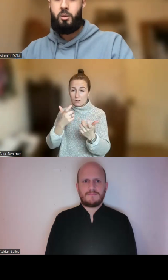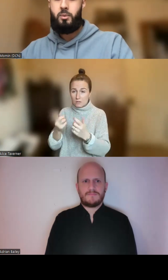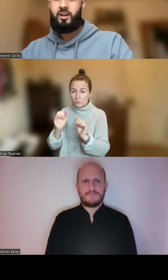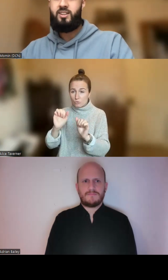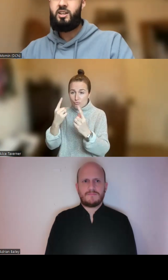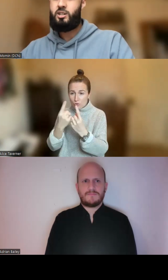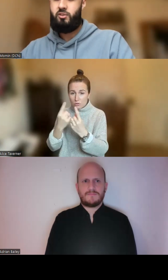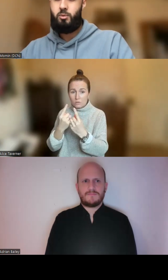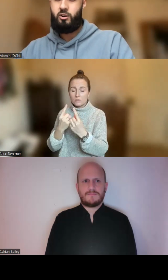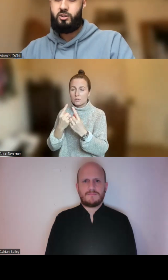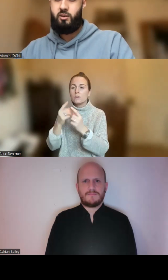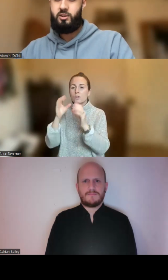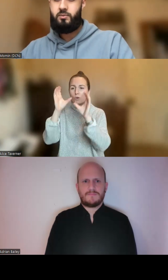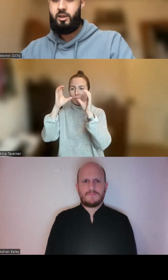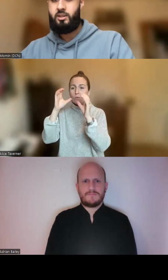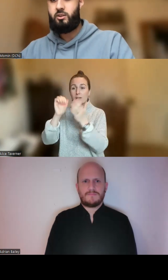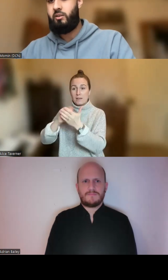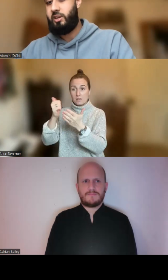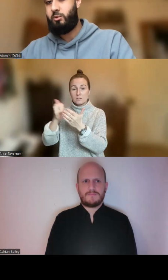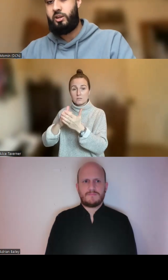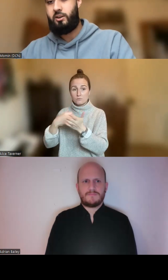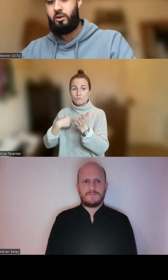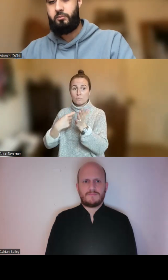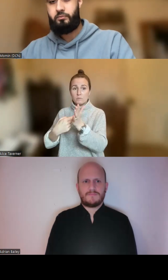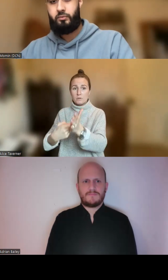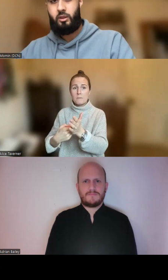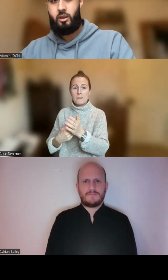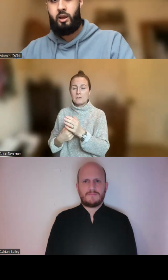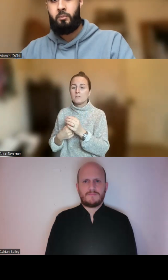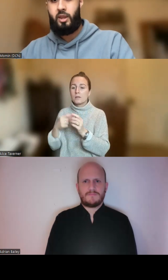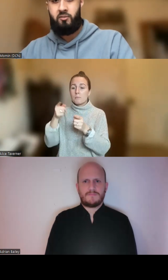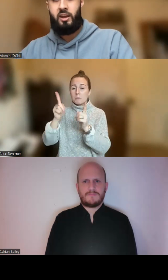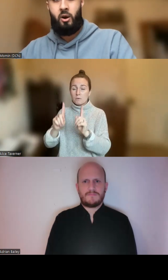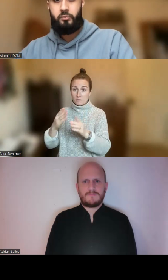Are people actively searching for your product or service? Instagram, Facebook, or TikTok if they're not.